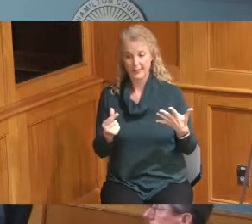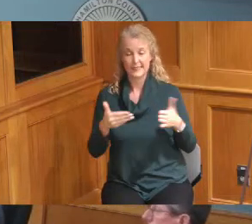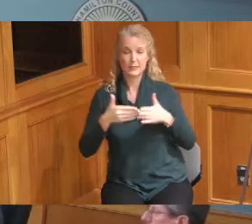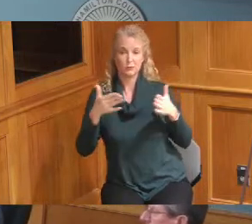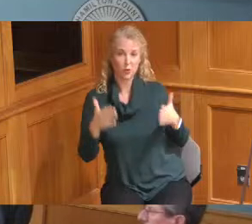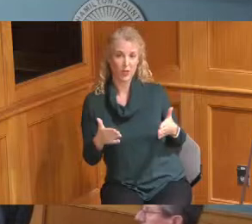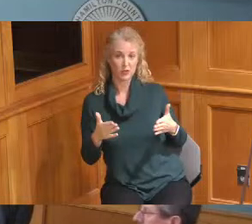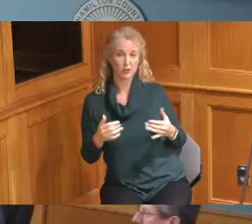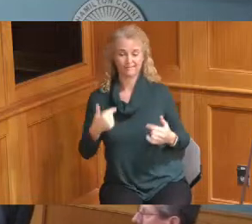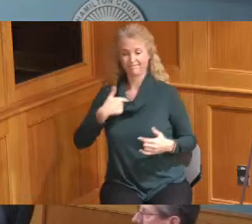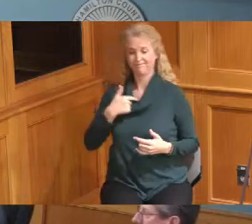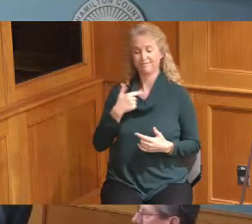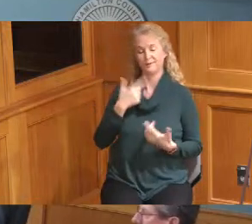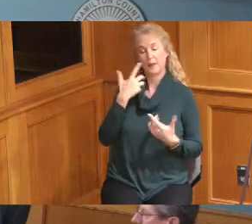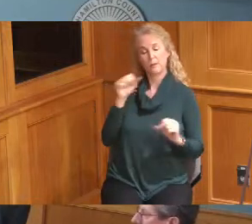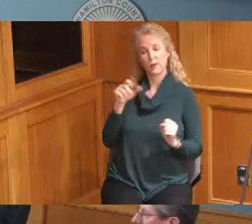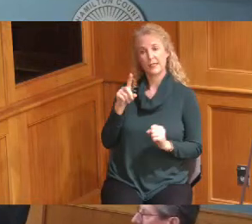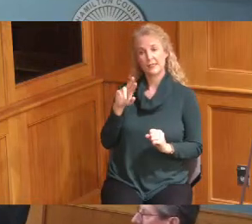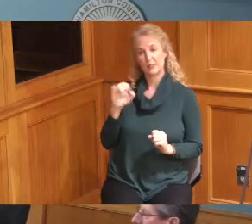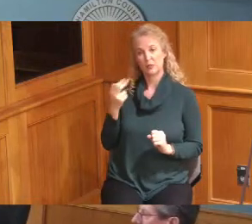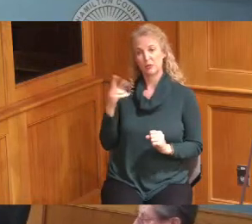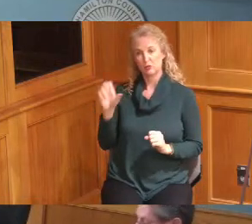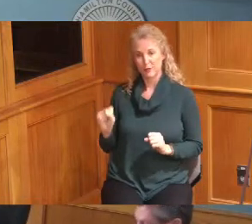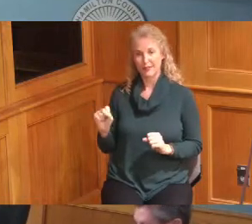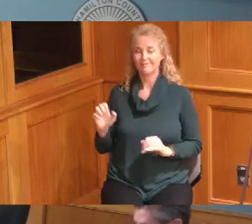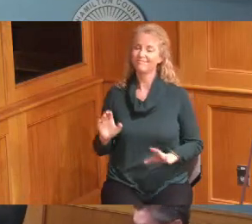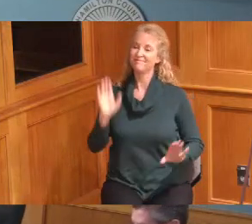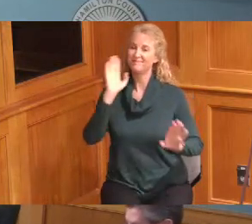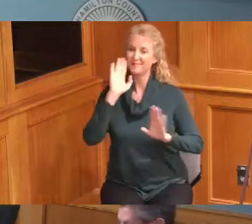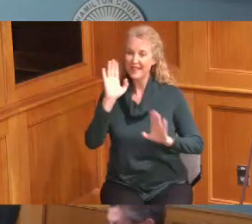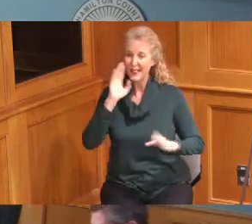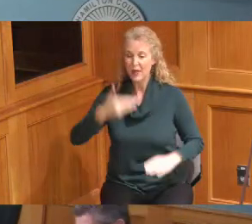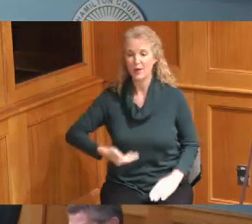thank you Nick Crossley I'm the Director of Hamilton County Emergency Management homeand